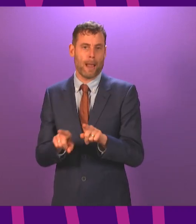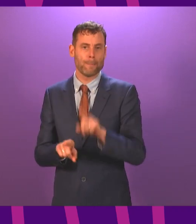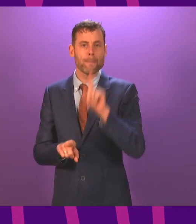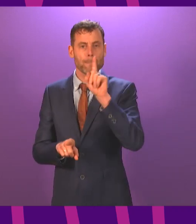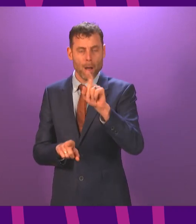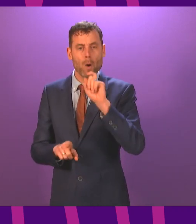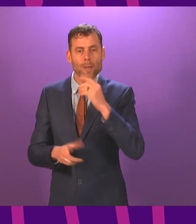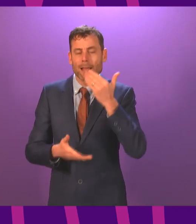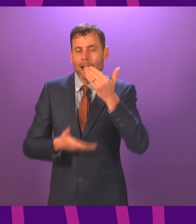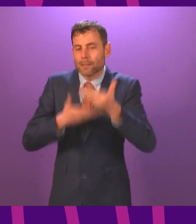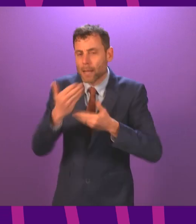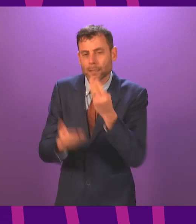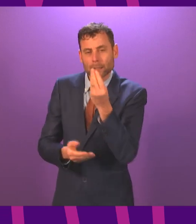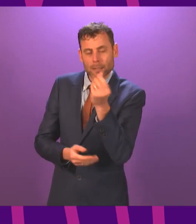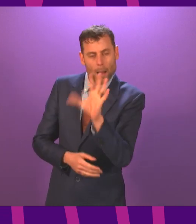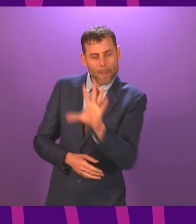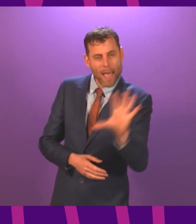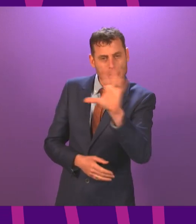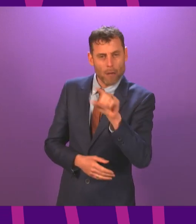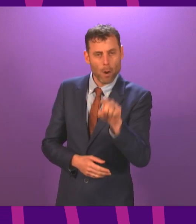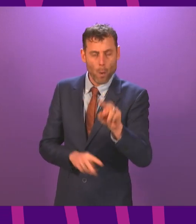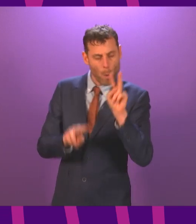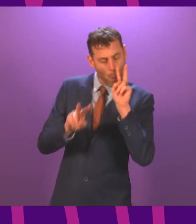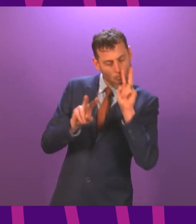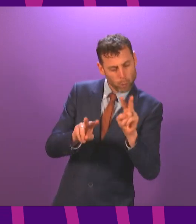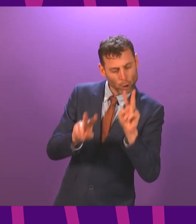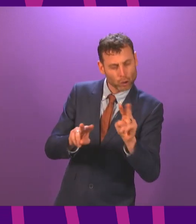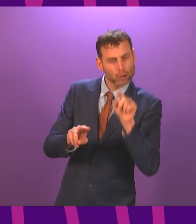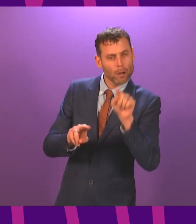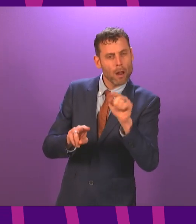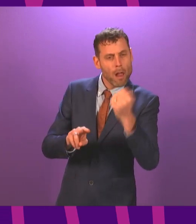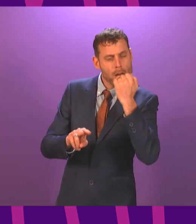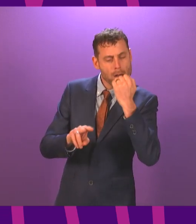I will outline in a moment, there are some areas that we are monitoring closely. Overall,